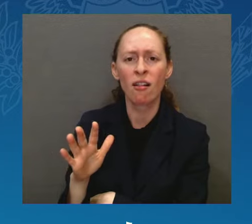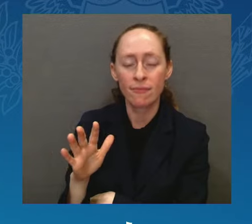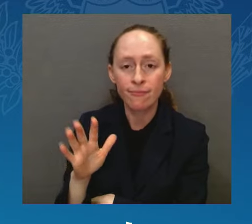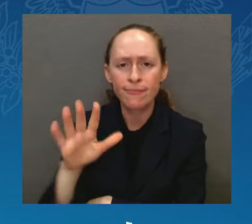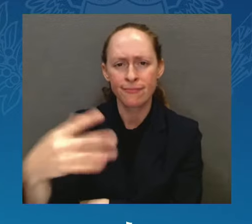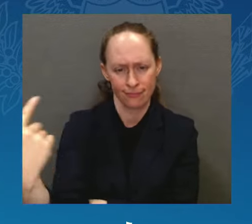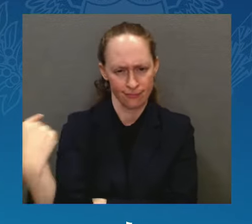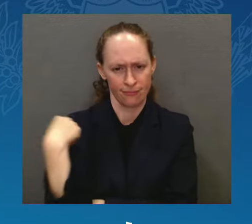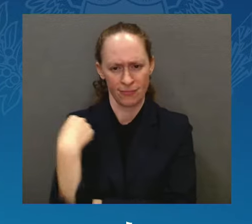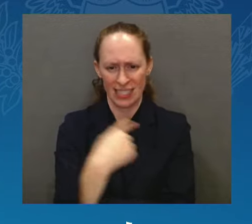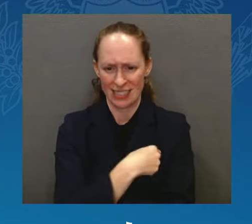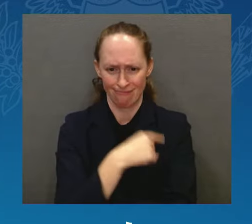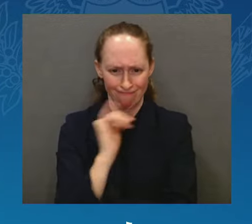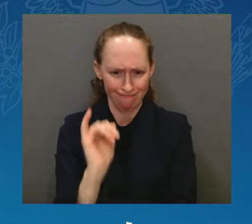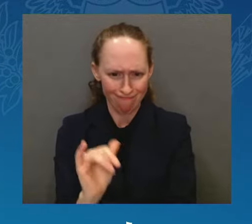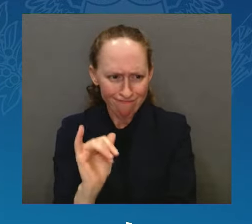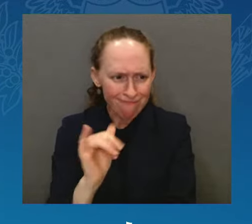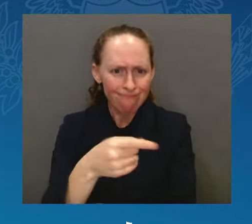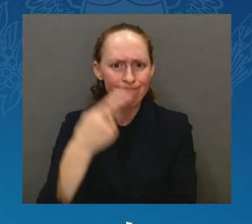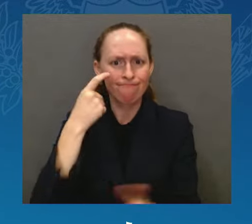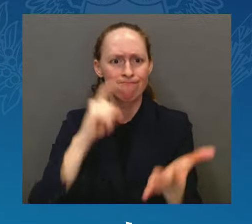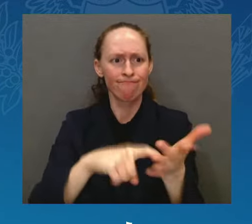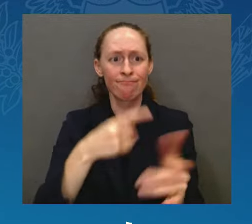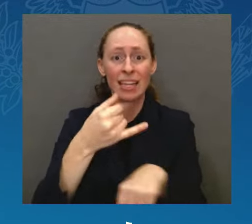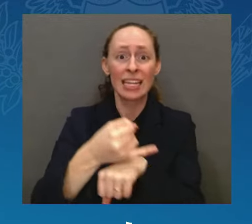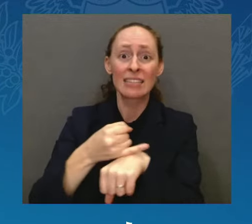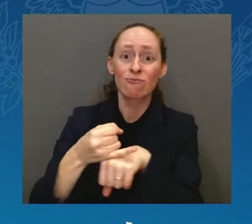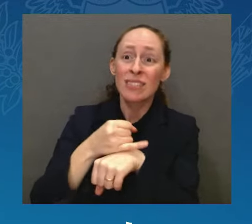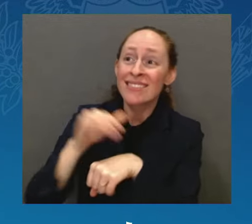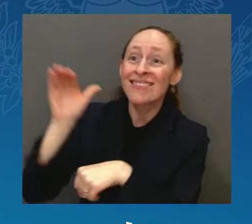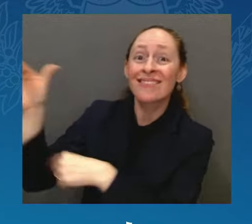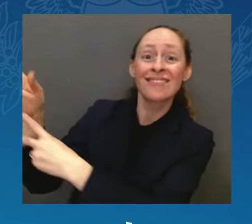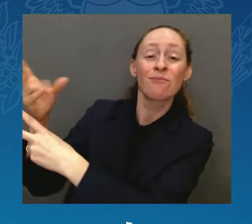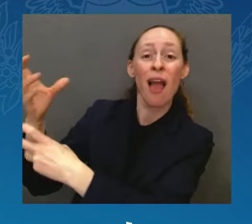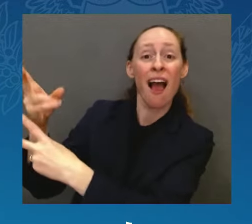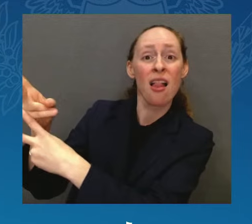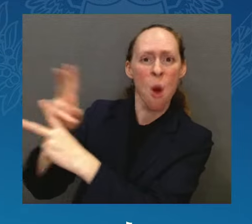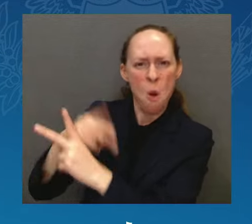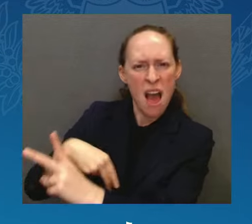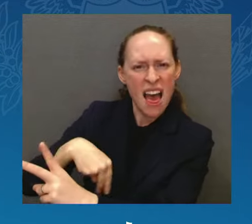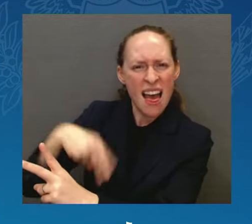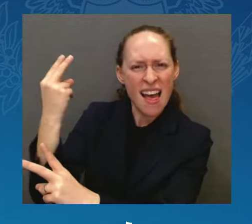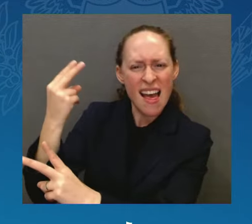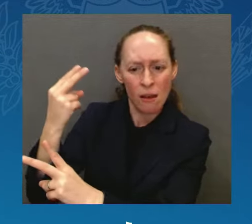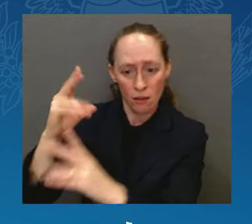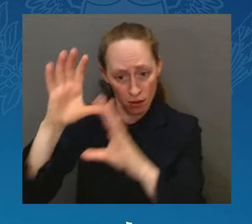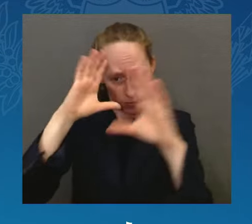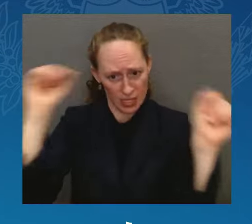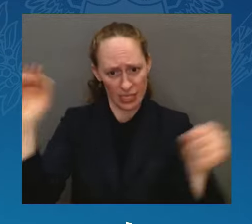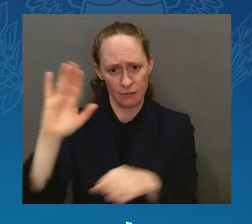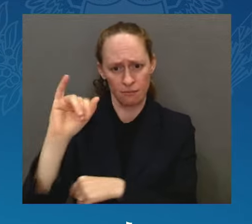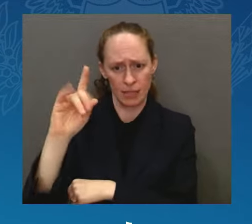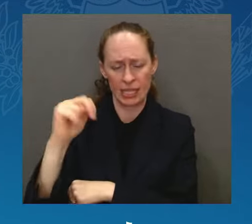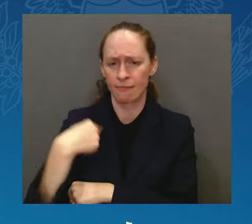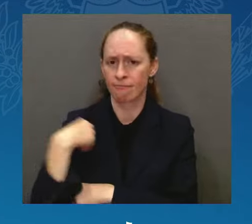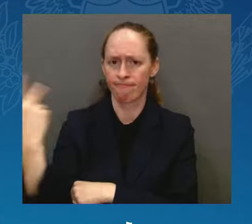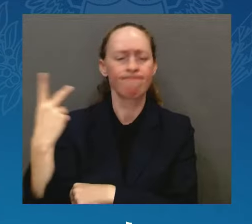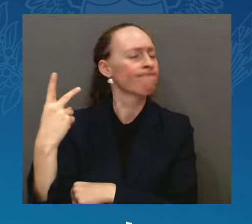So, to address these disparities, President Biden and I have invested more than $12 billion in community banks